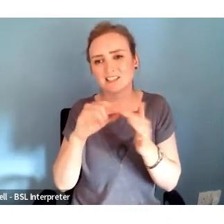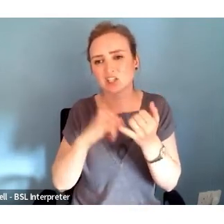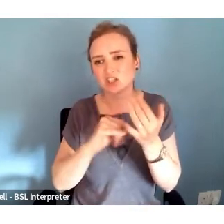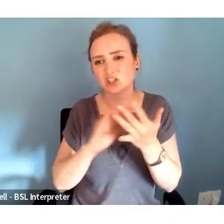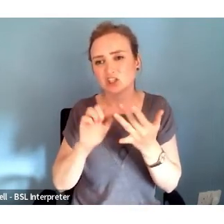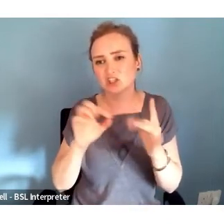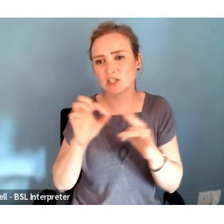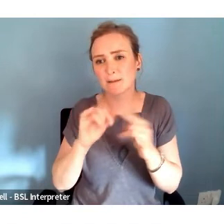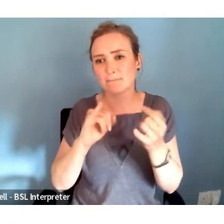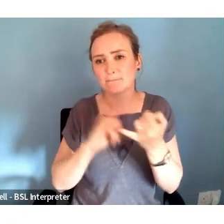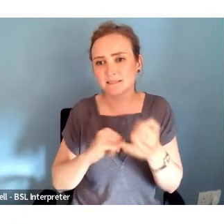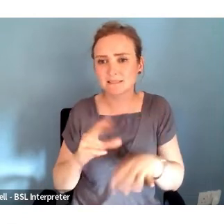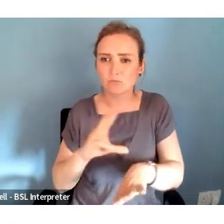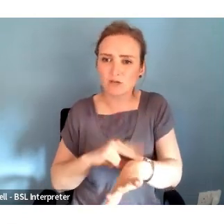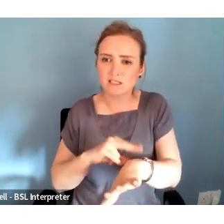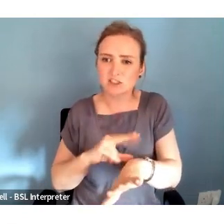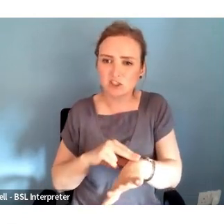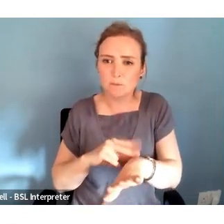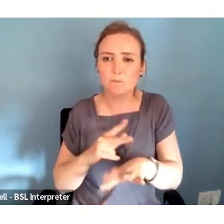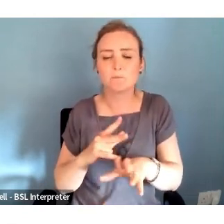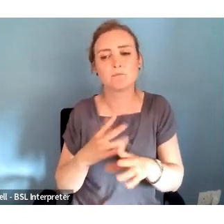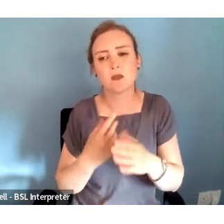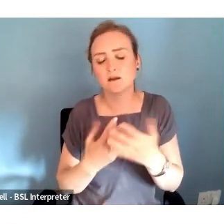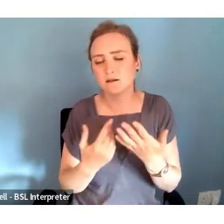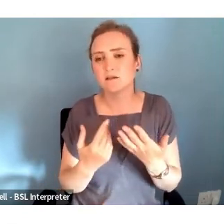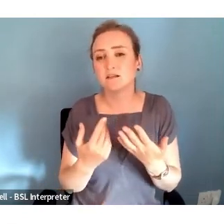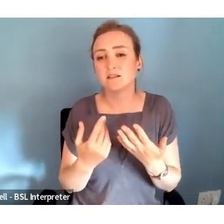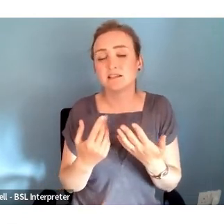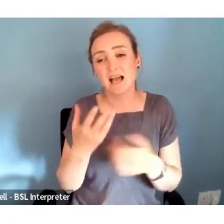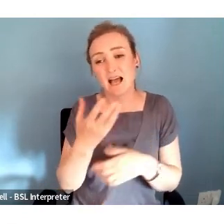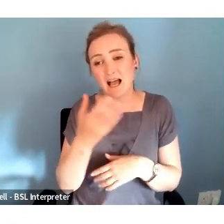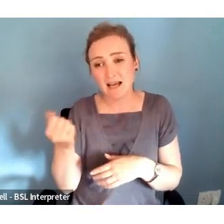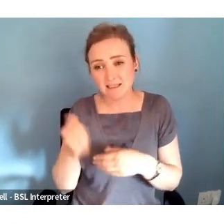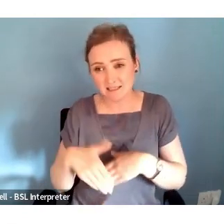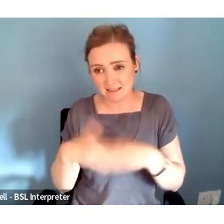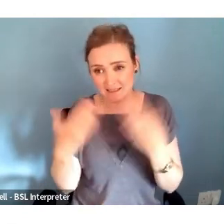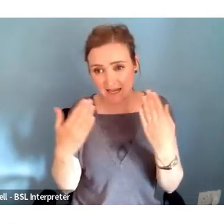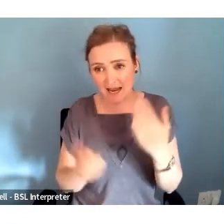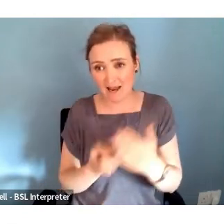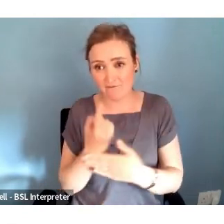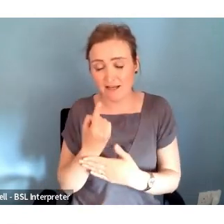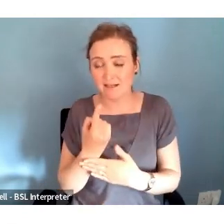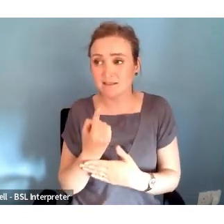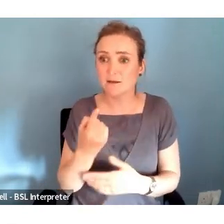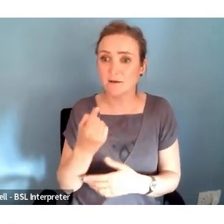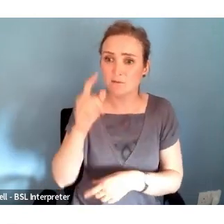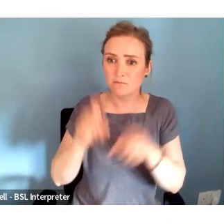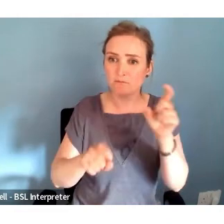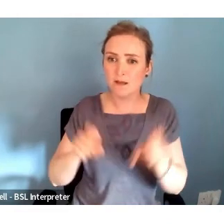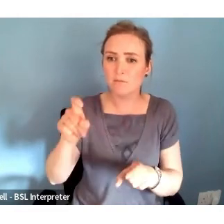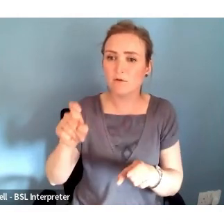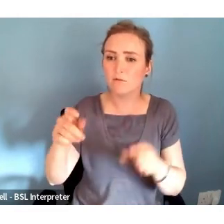put on a day where people could contact them and have some support around their CVs or